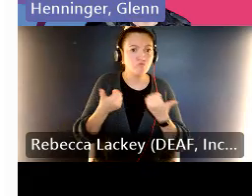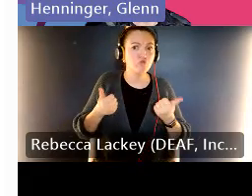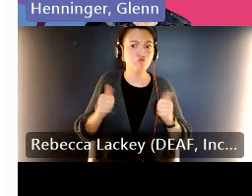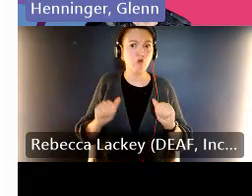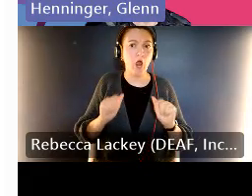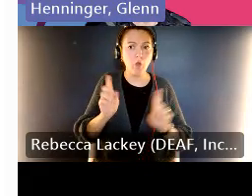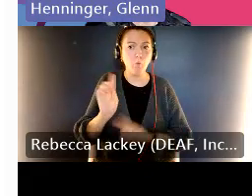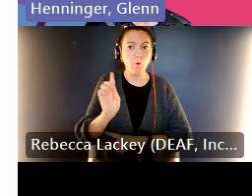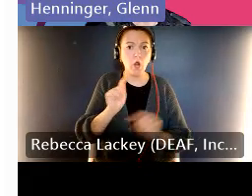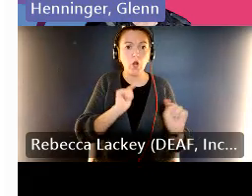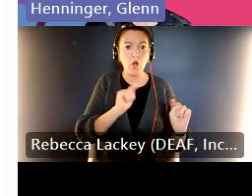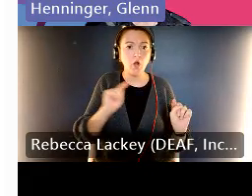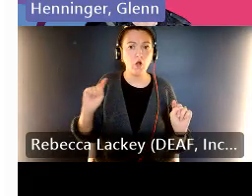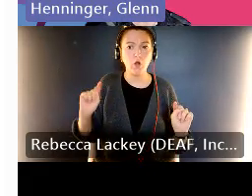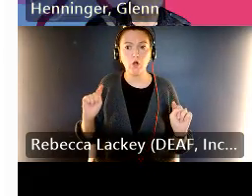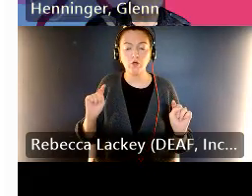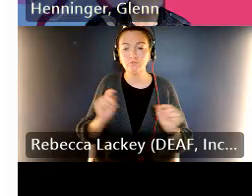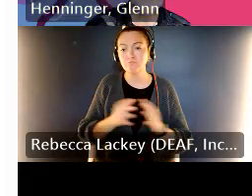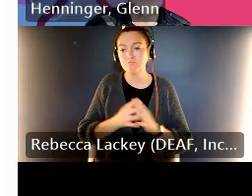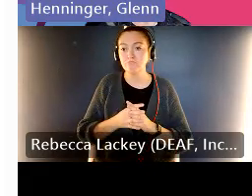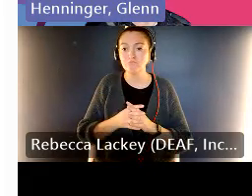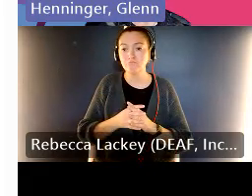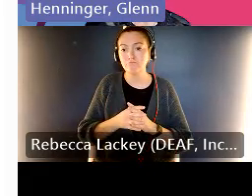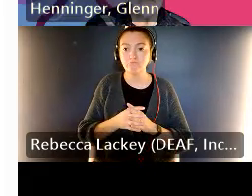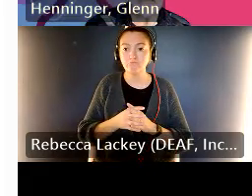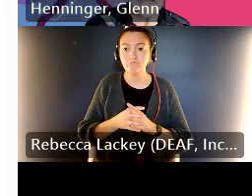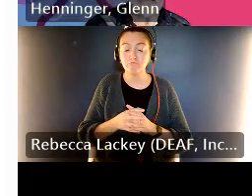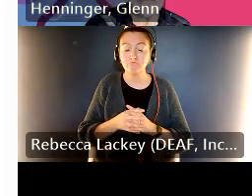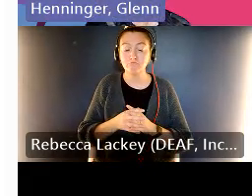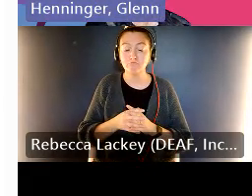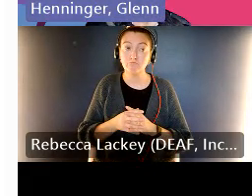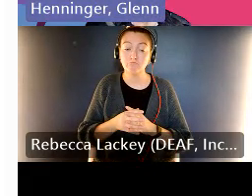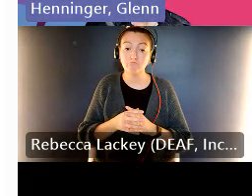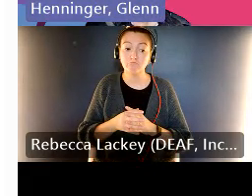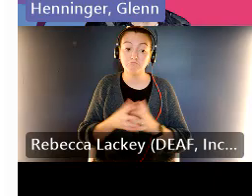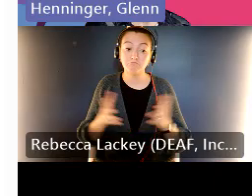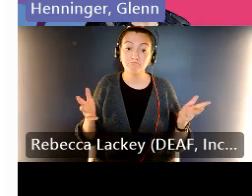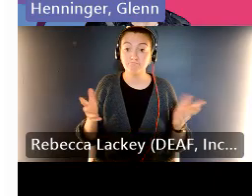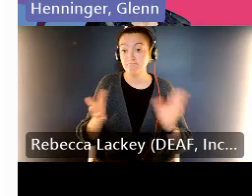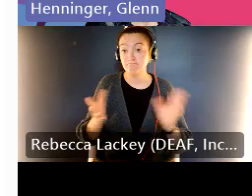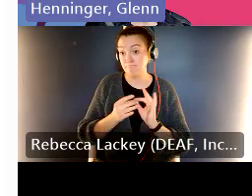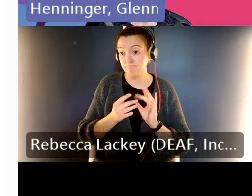And like I said, we we do not have a funding source yet